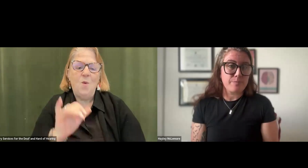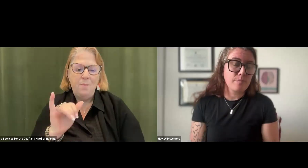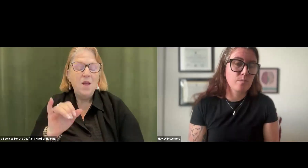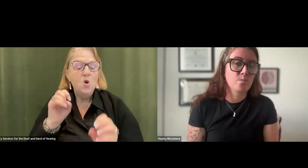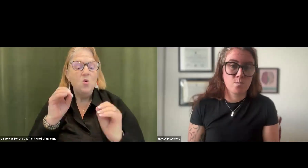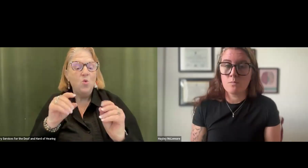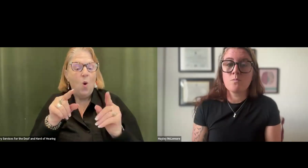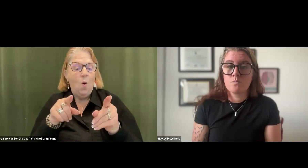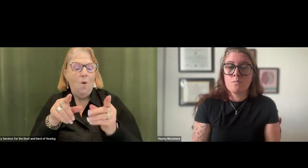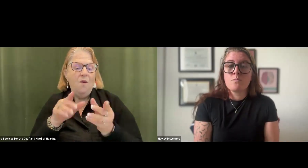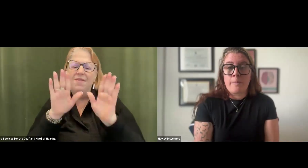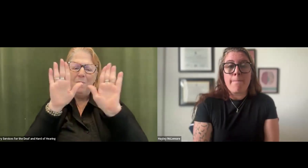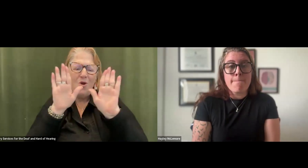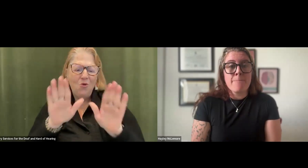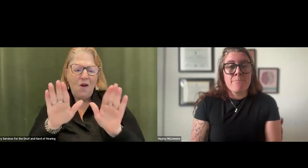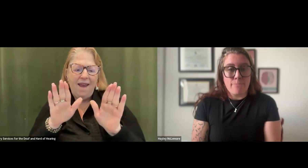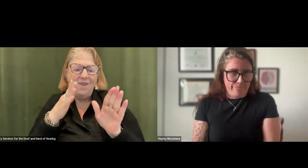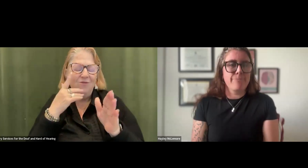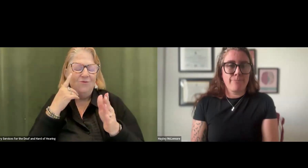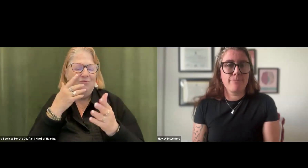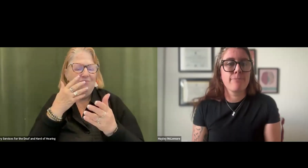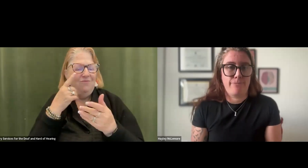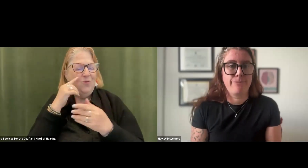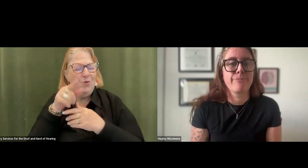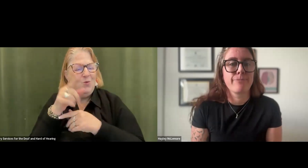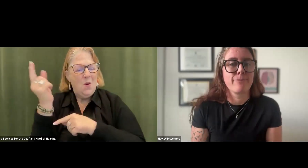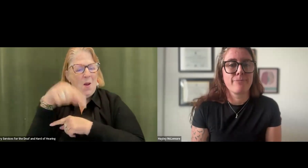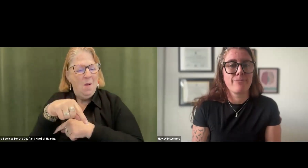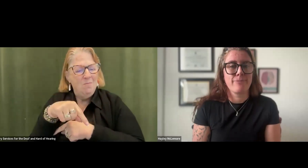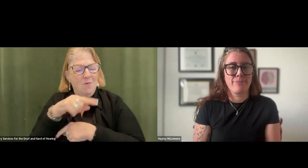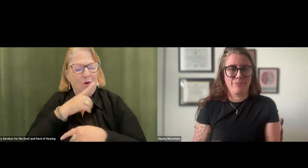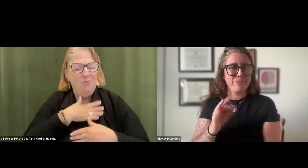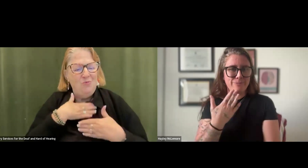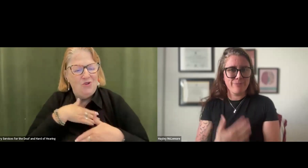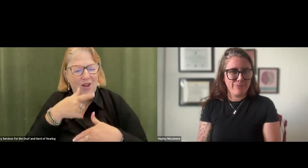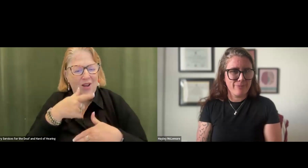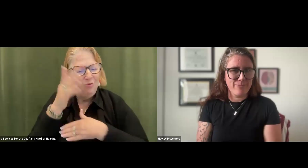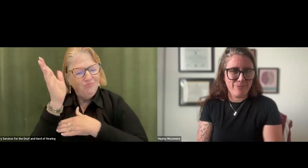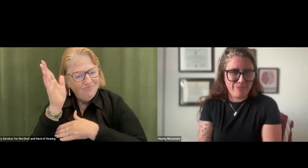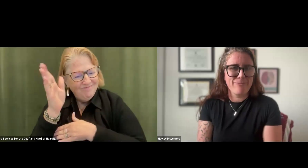to get the medication they need. [Interpreter for Brenda] And Brenda' s saying: Thank you so much for this wonderful presentation that you had with us today.